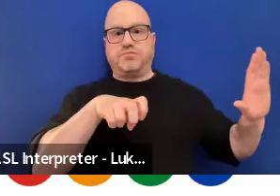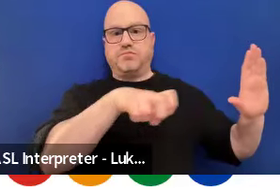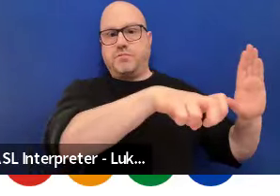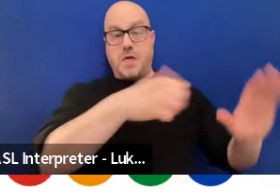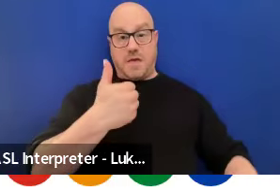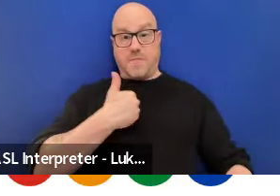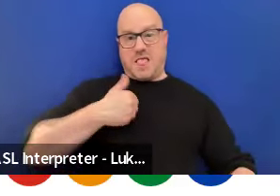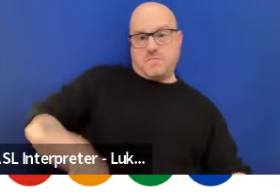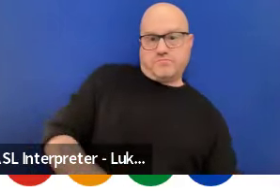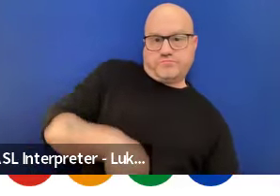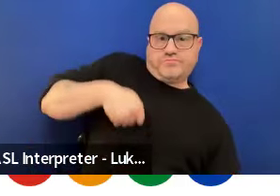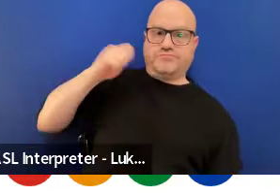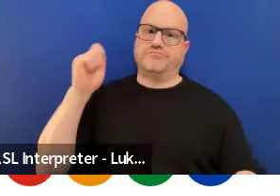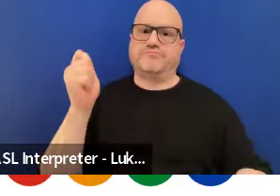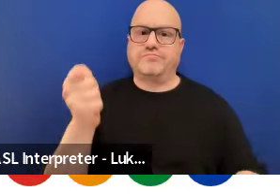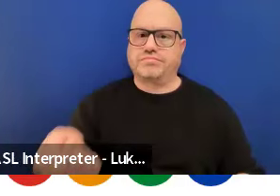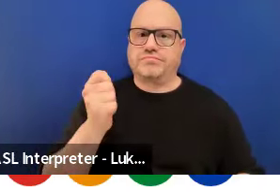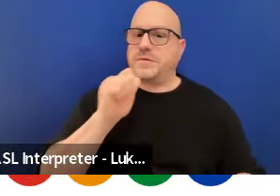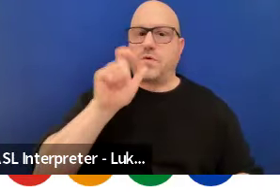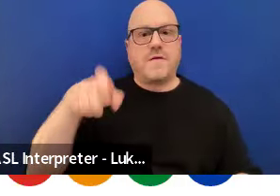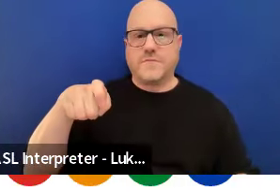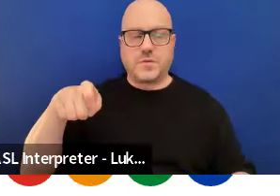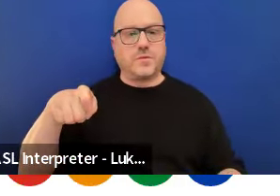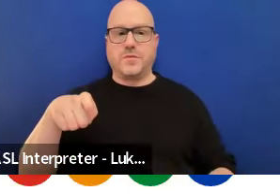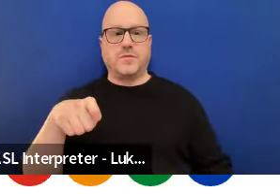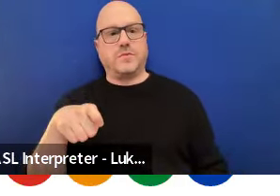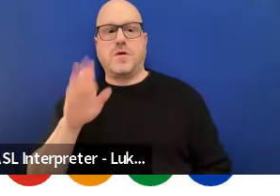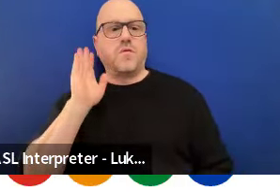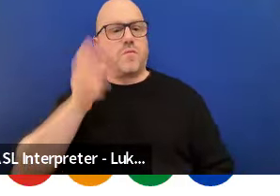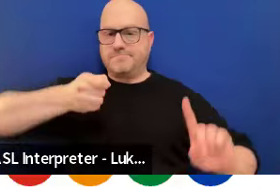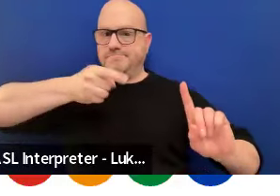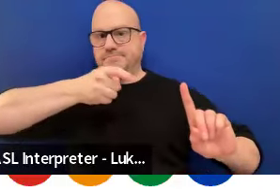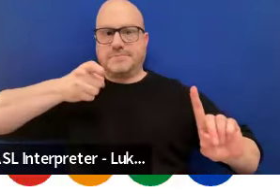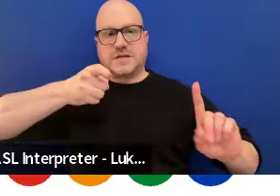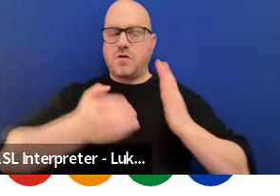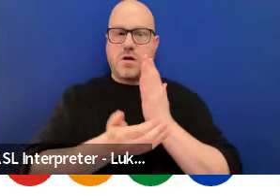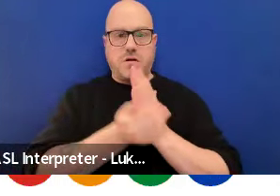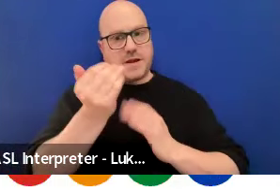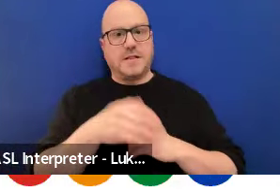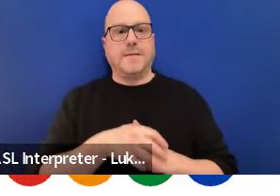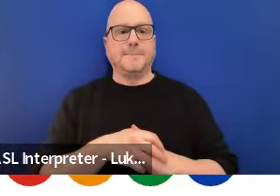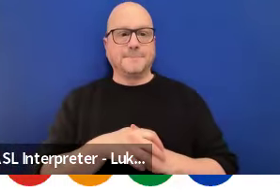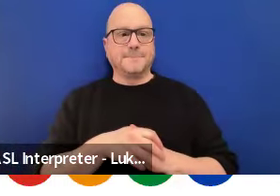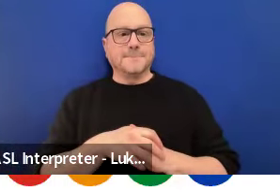USING MY WHEELCHAIR, THE GATE AUTOMATICALLY OPENS. MEANING I DIDN'T HAVE TO REACH